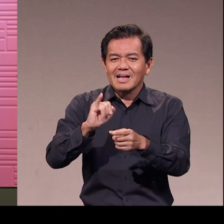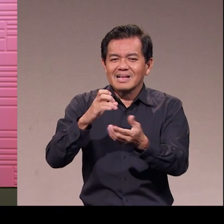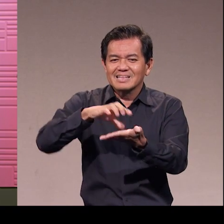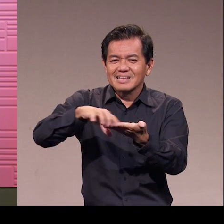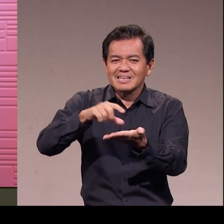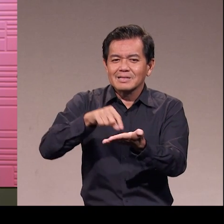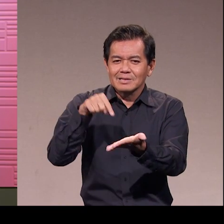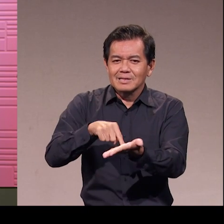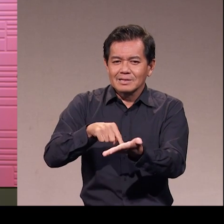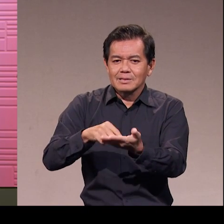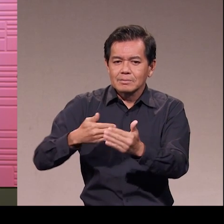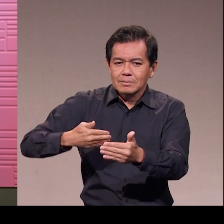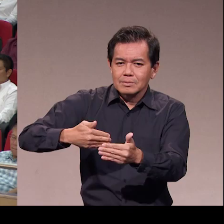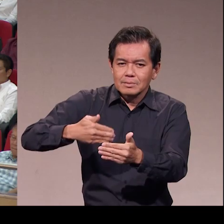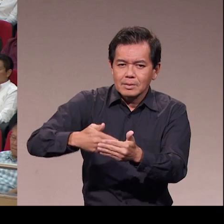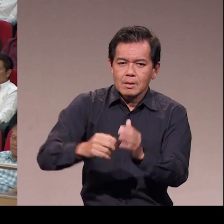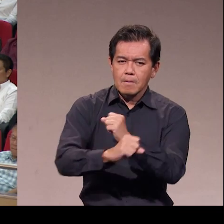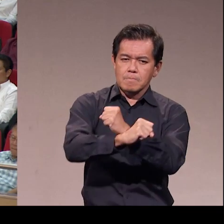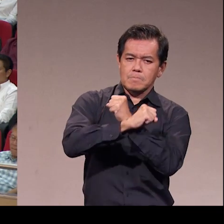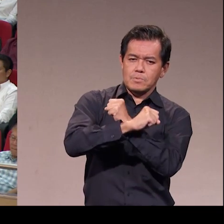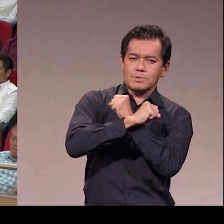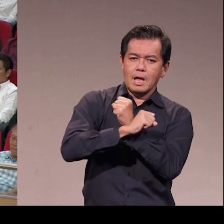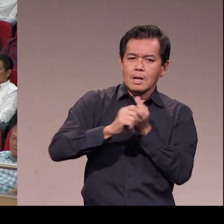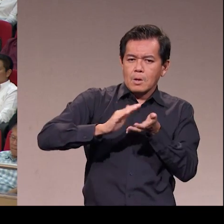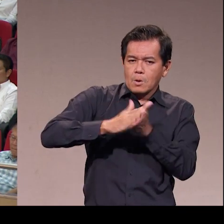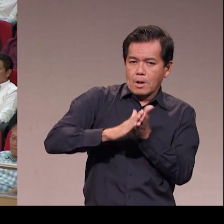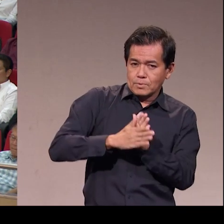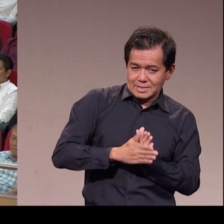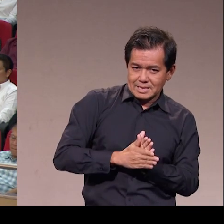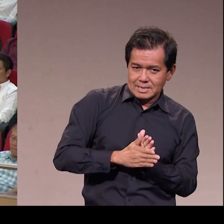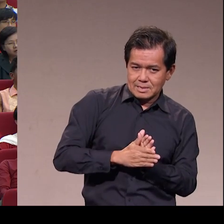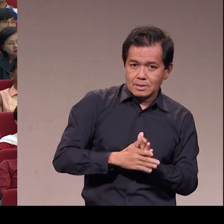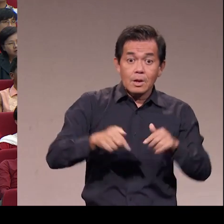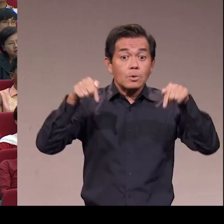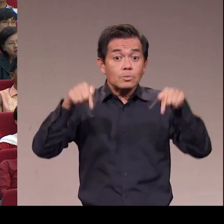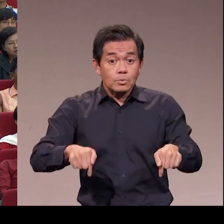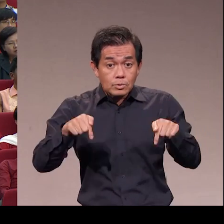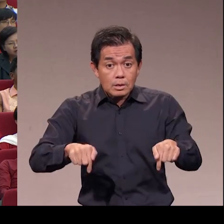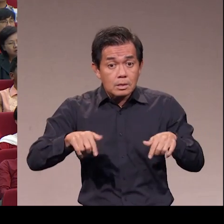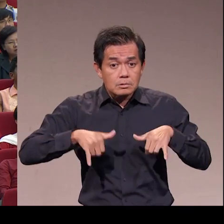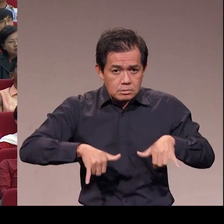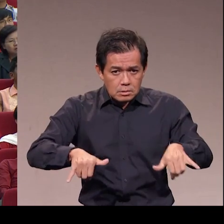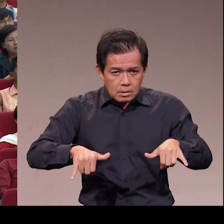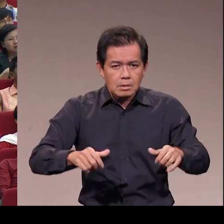Today they are still active in supporting the schools and clans in the various activities and projects.